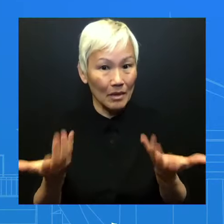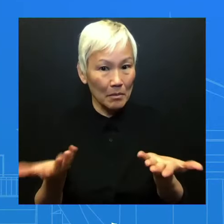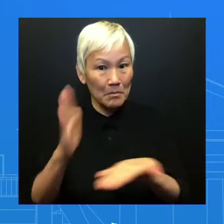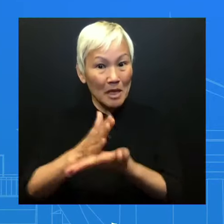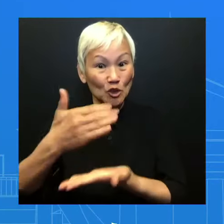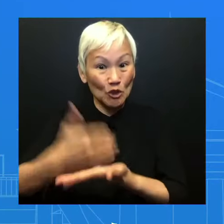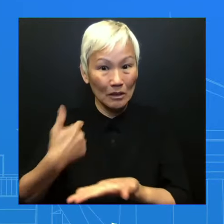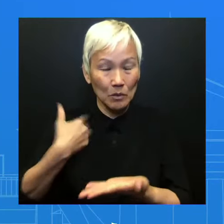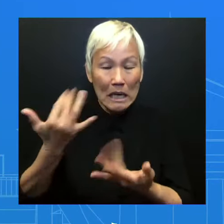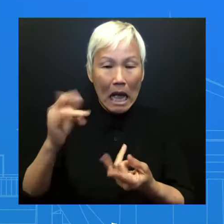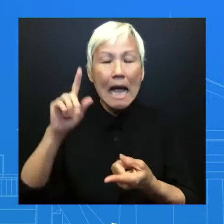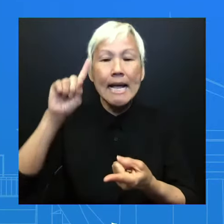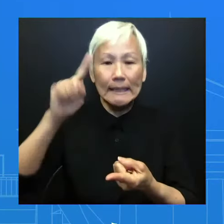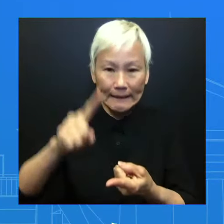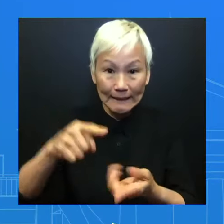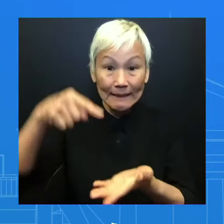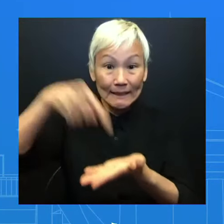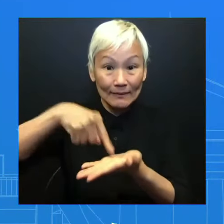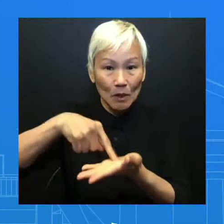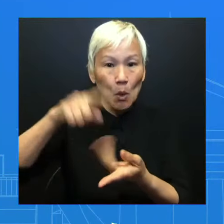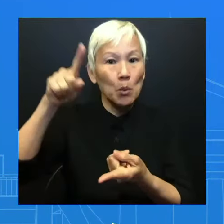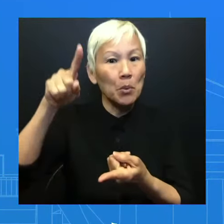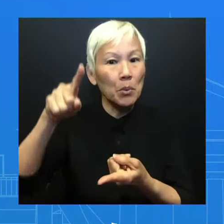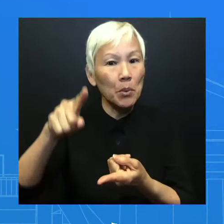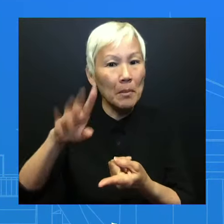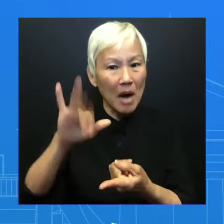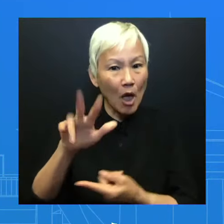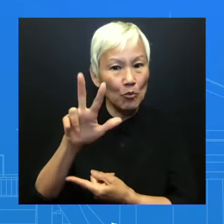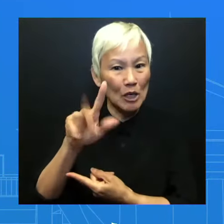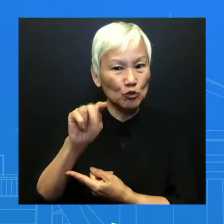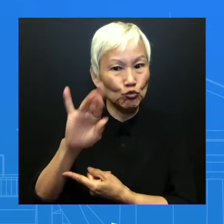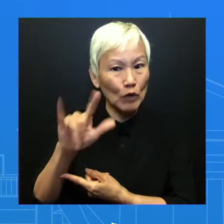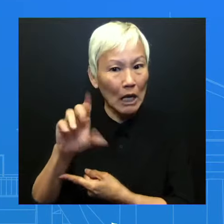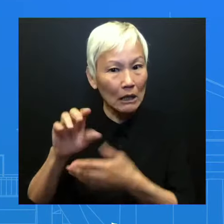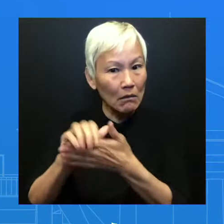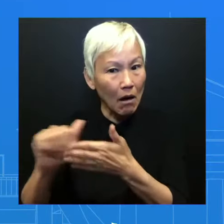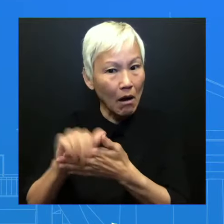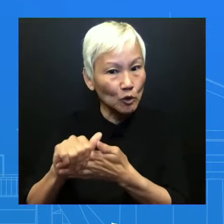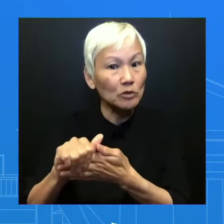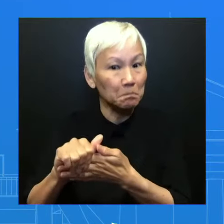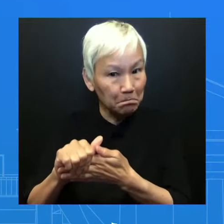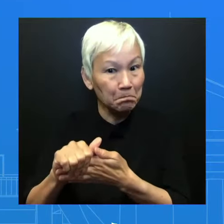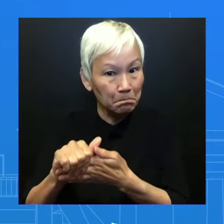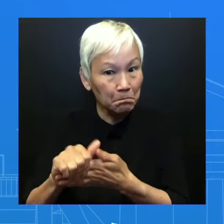on top of what he has been able to do -- $1.7 trillion in the first two years -- again, a historic number.